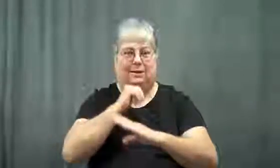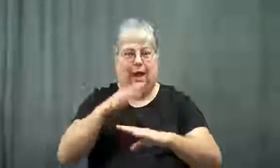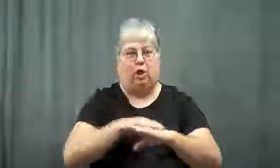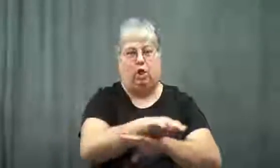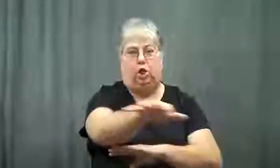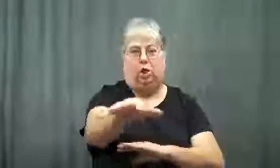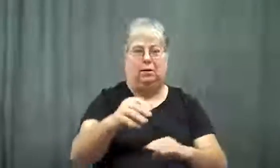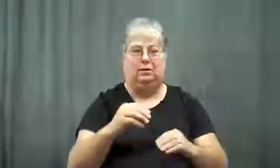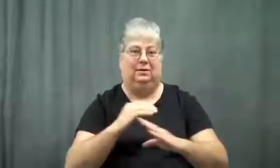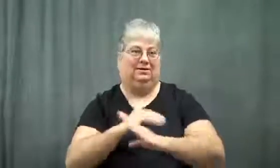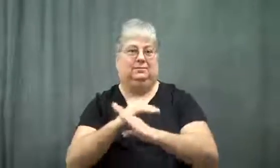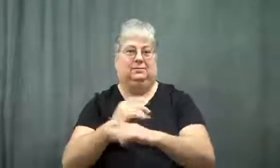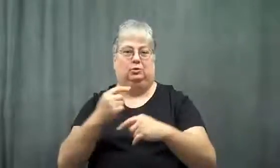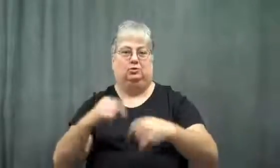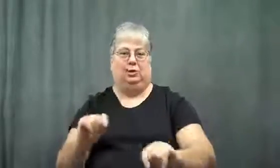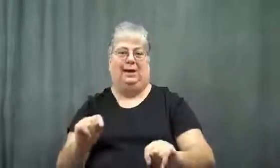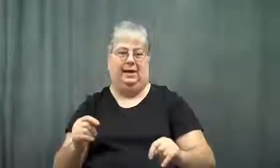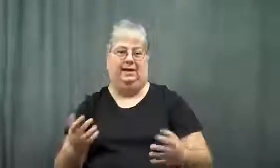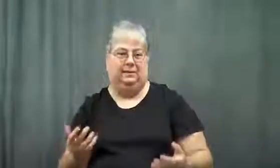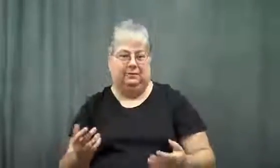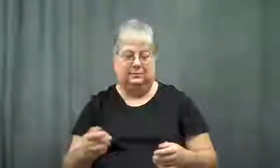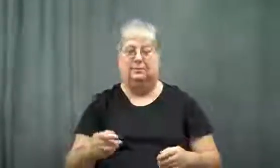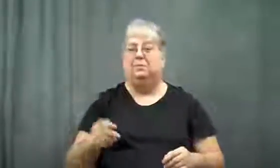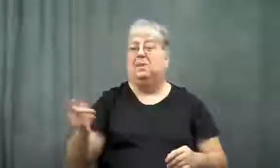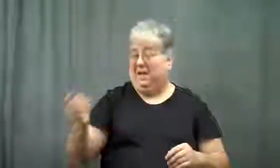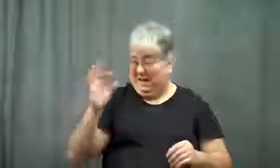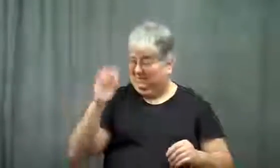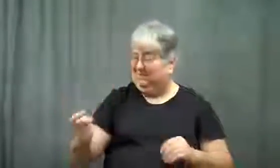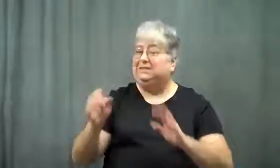to stop the sludge from moving down the river.